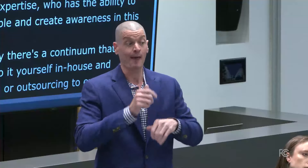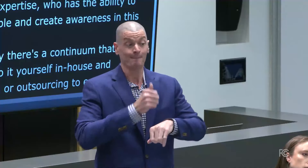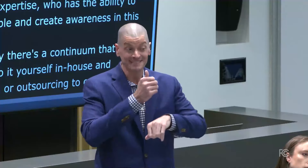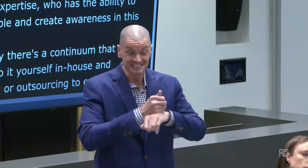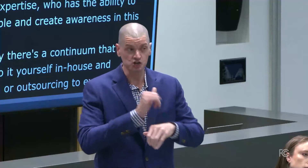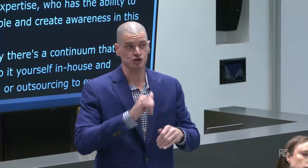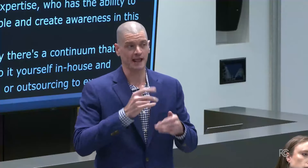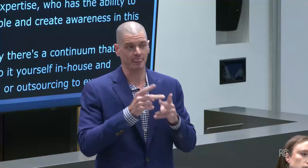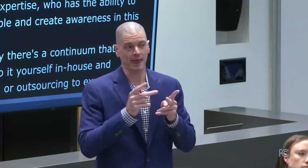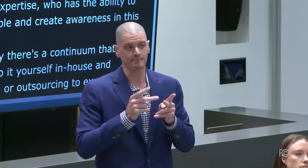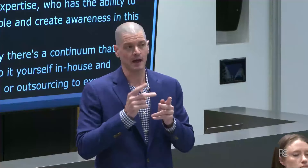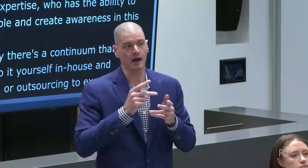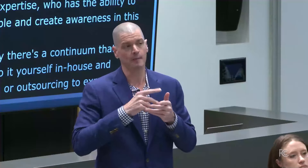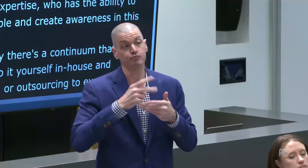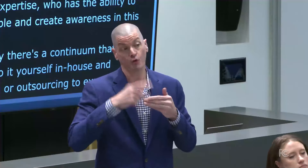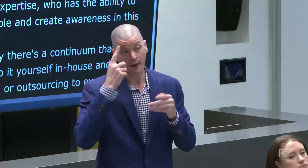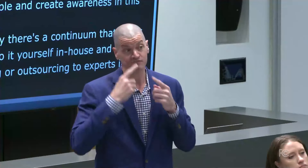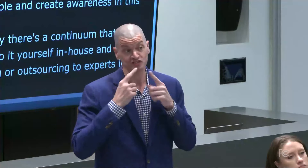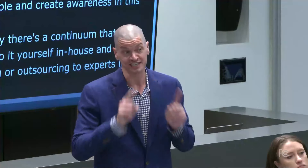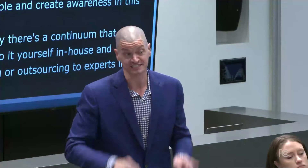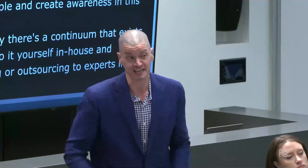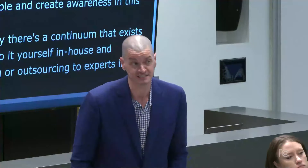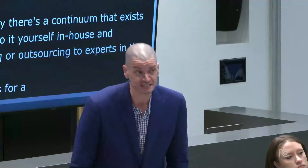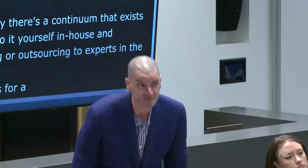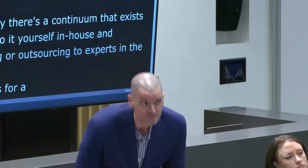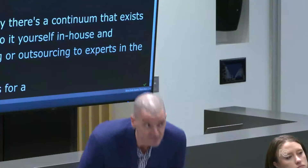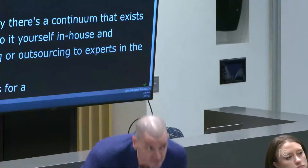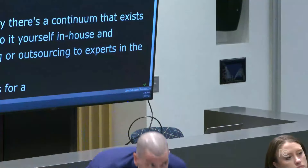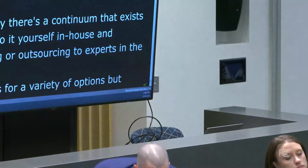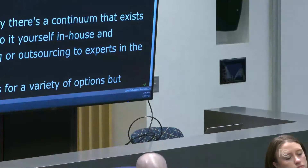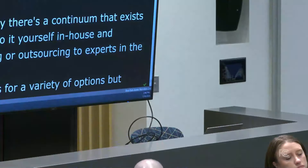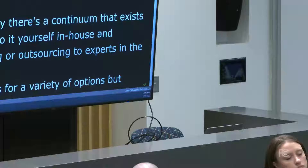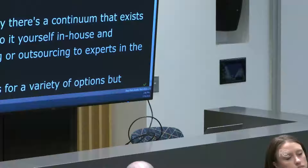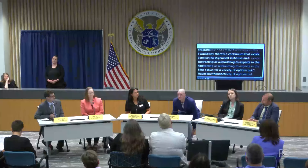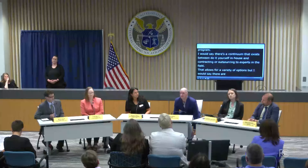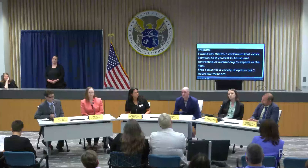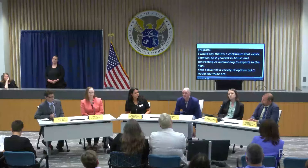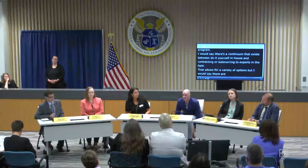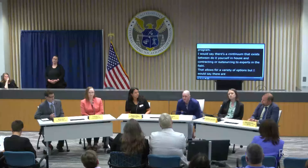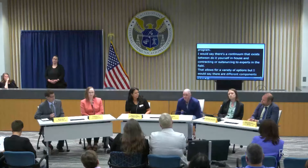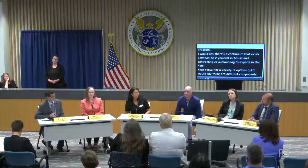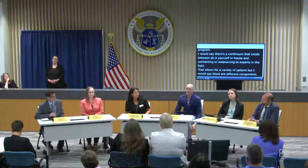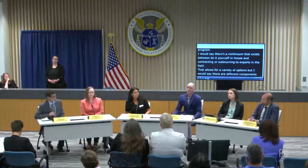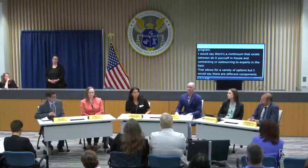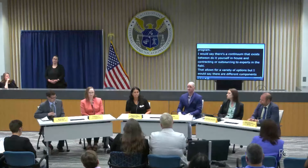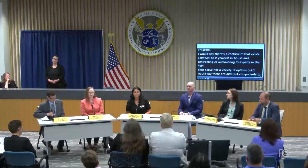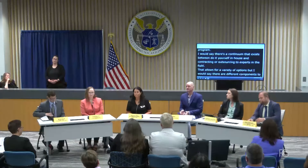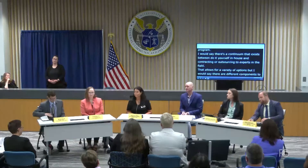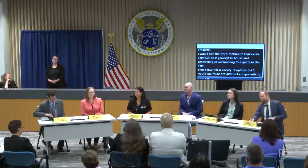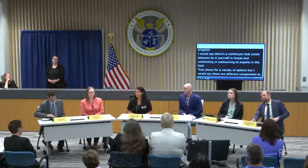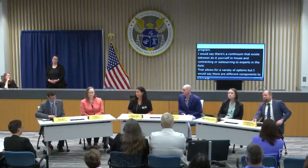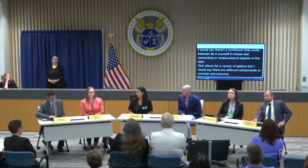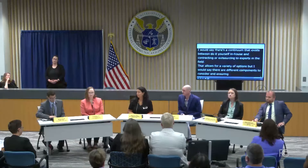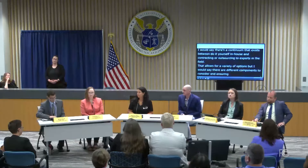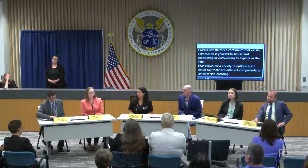OUTSOURCING TO EXPERTS IN THE FIELD. THAT ALLOWS FOR A VARIETY OF OPTIONS BUT I WOULD SAY